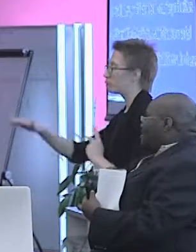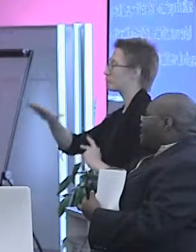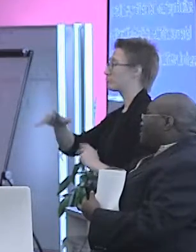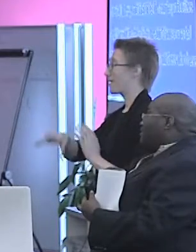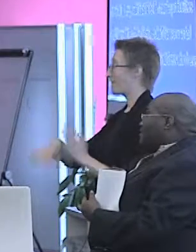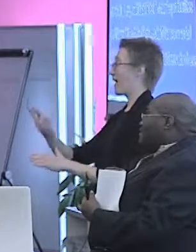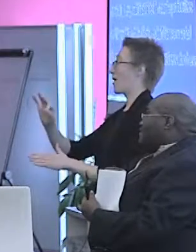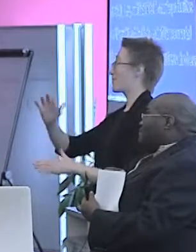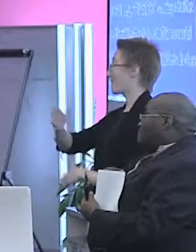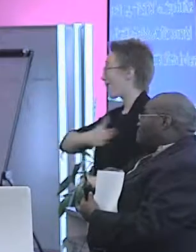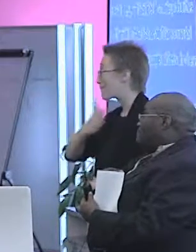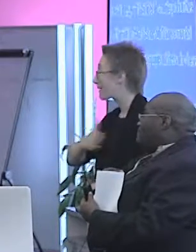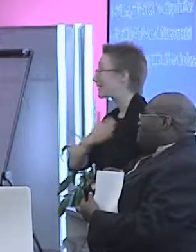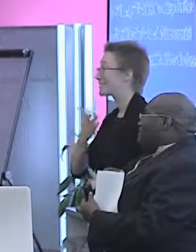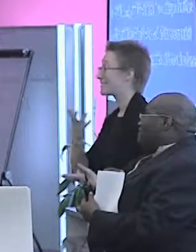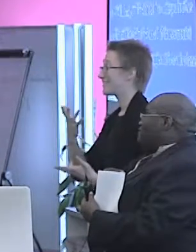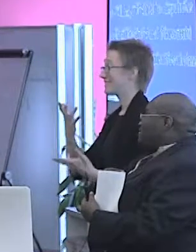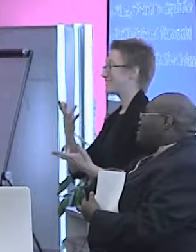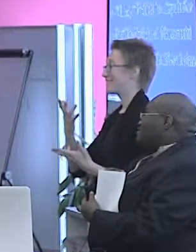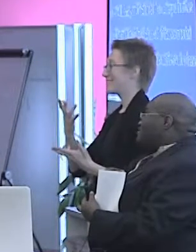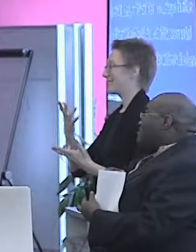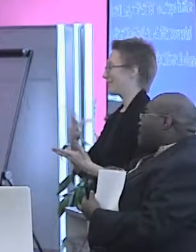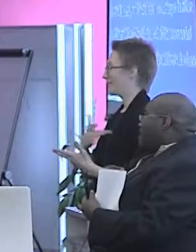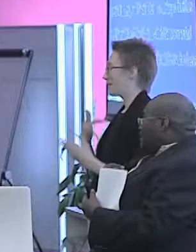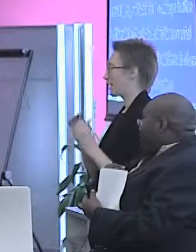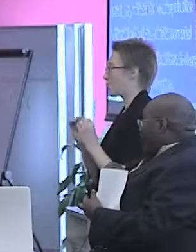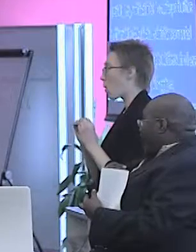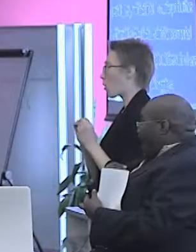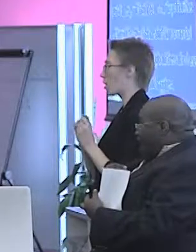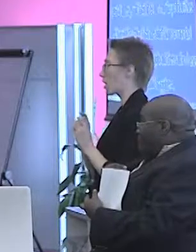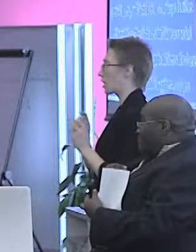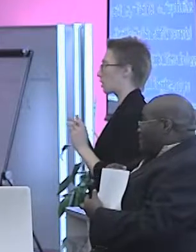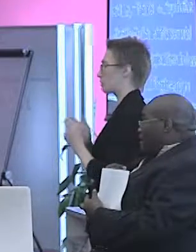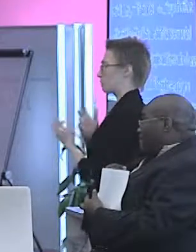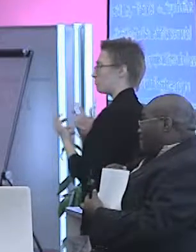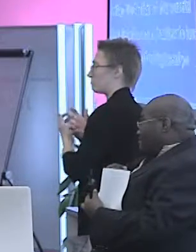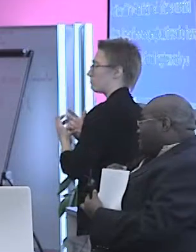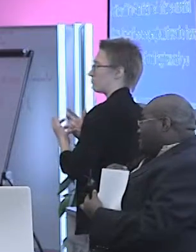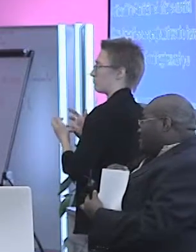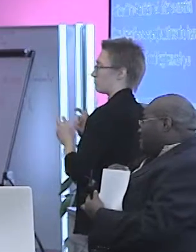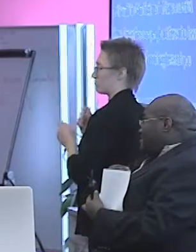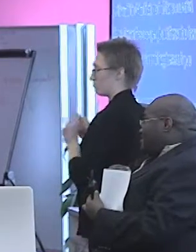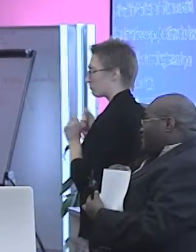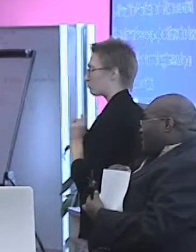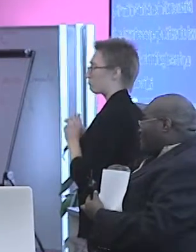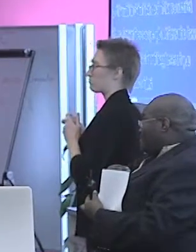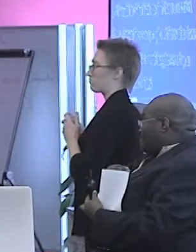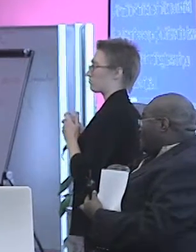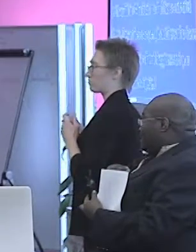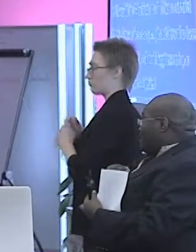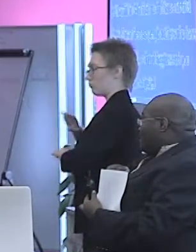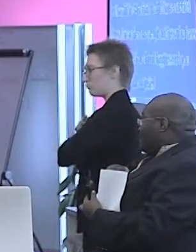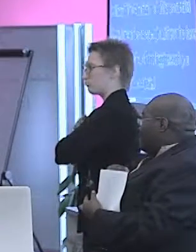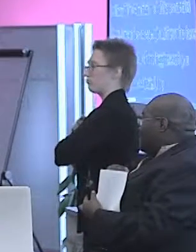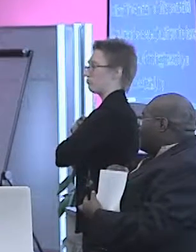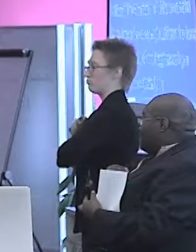or at least feeling more adjusted, who have mental illnesses that affect their identities in other ways.